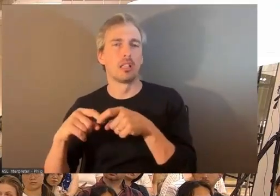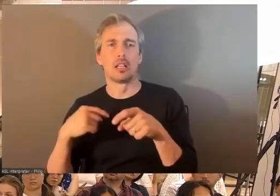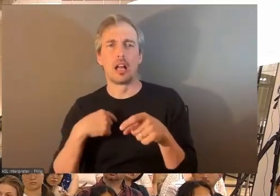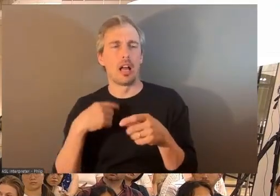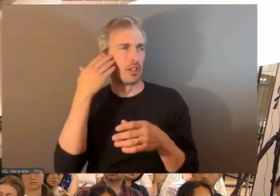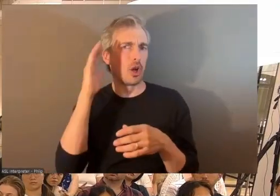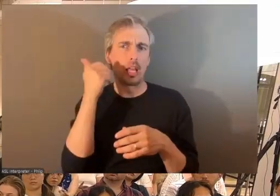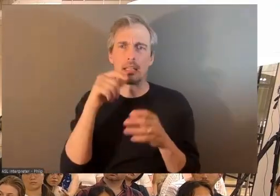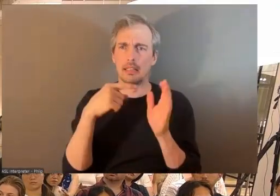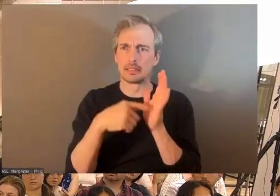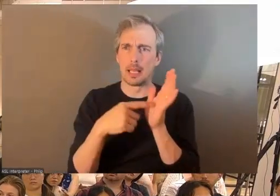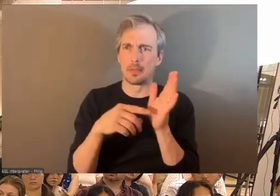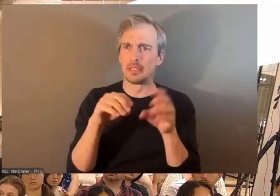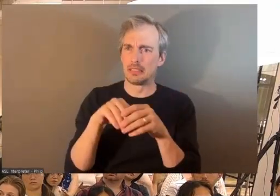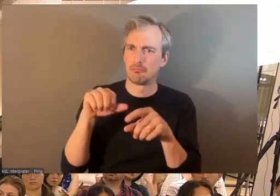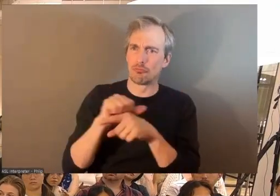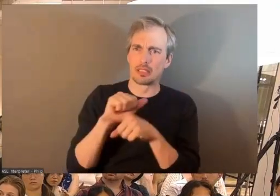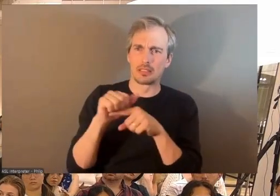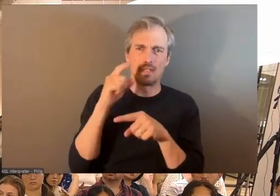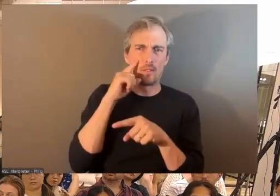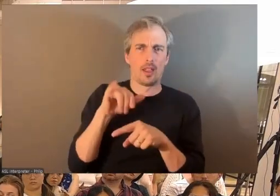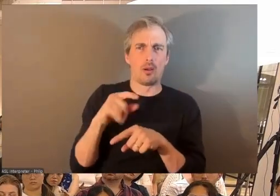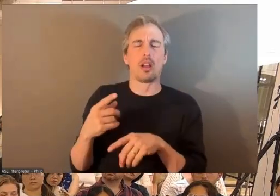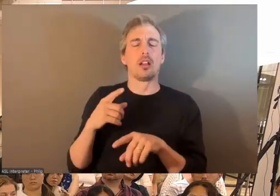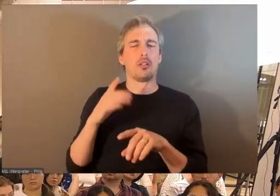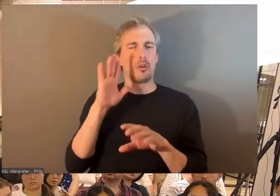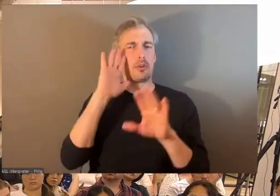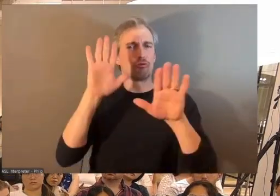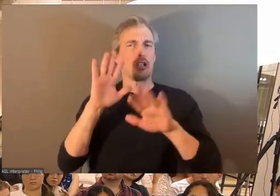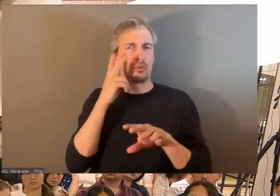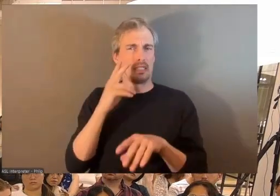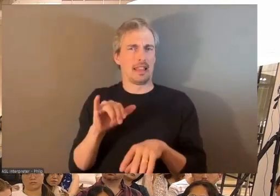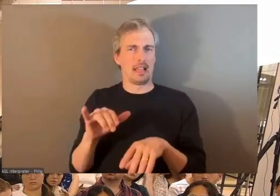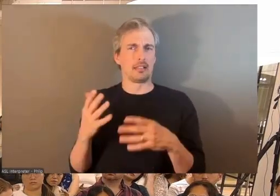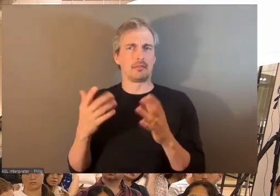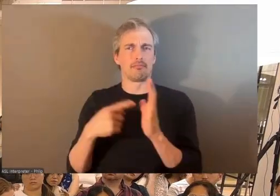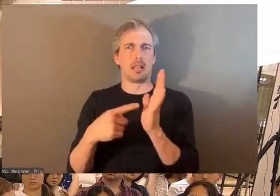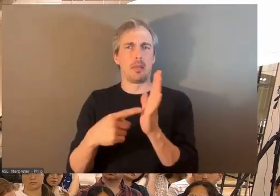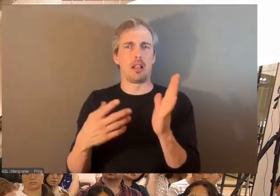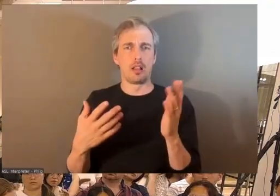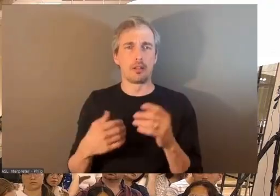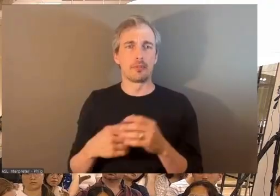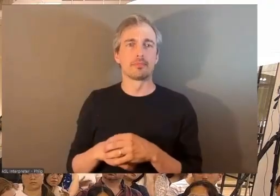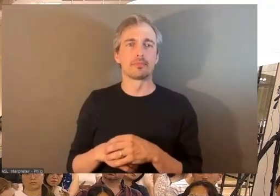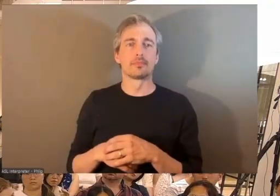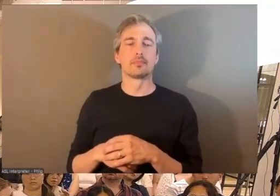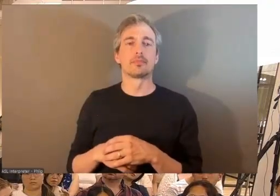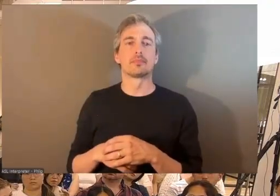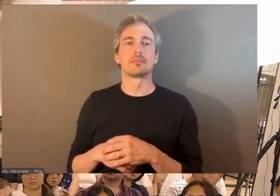So my question is... Is that... How helpful is the phonetic spelling technique for limited English learners?